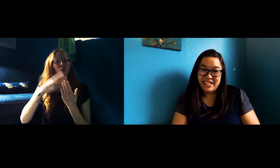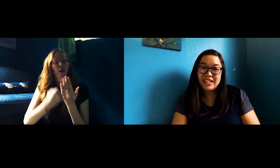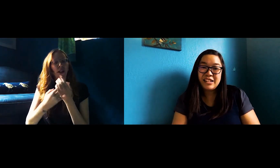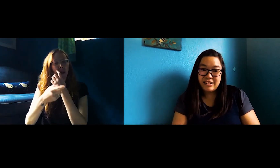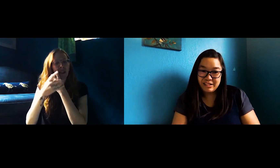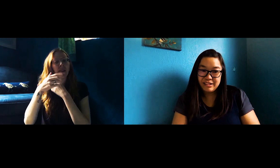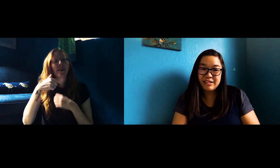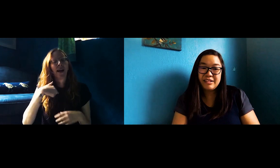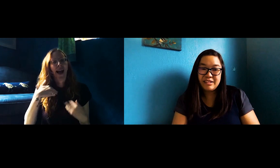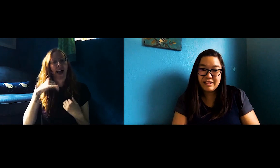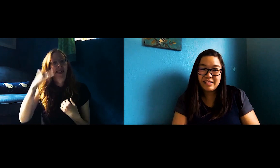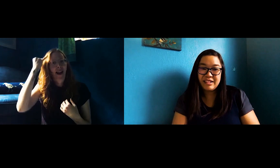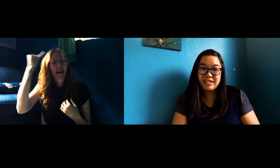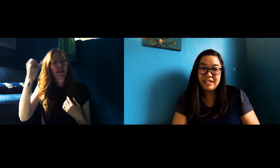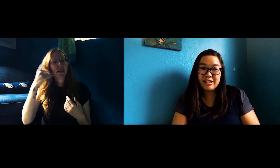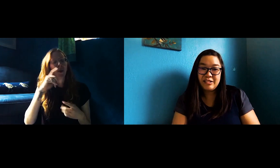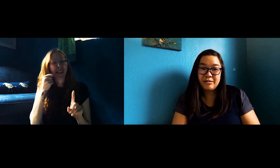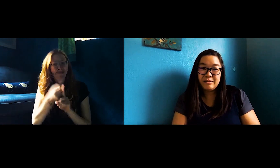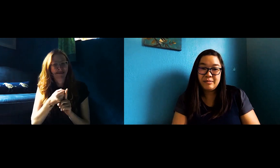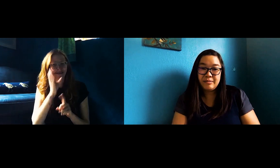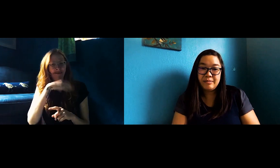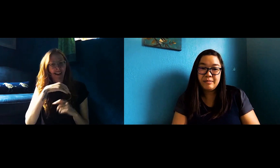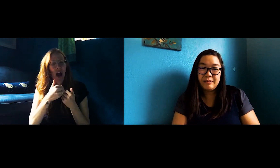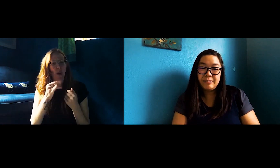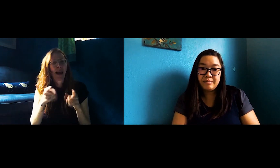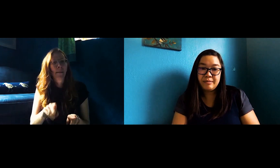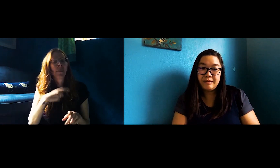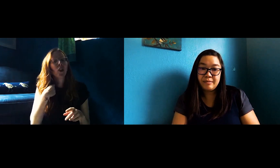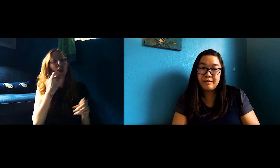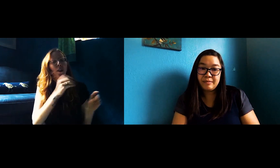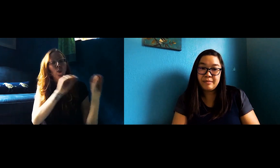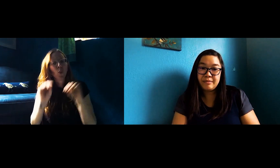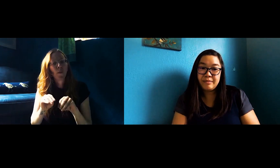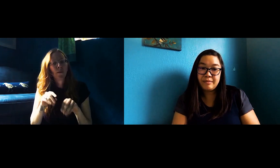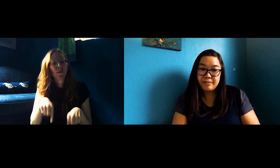The window project - it's kind of funny how it that idea came to me. I had just